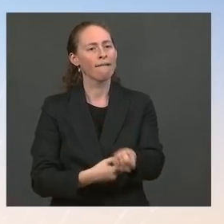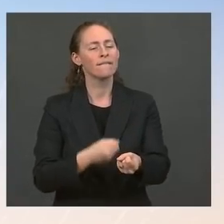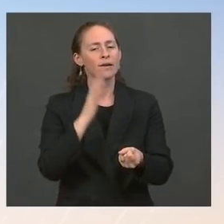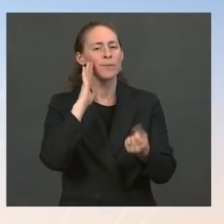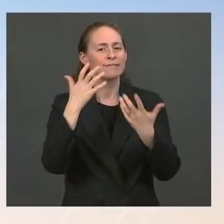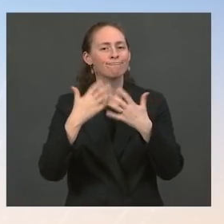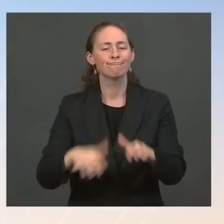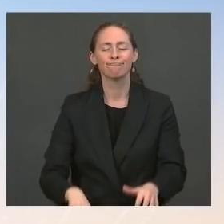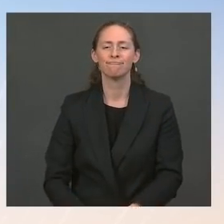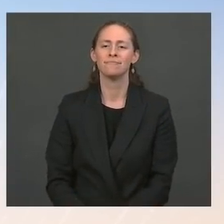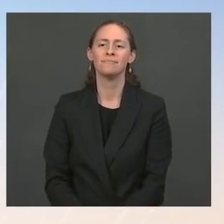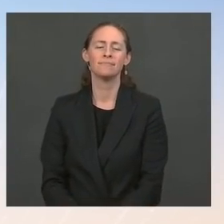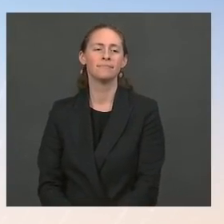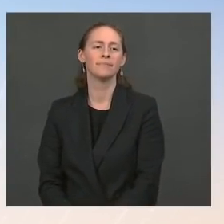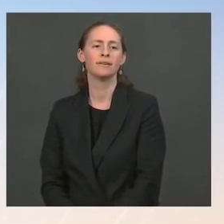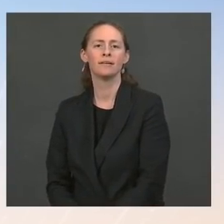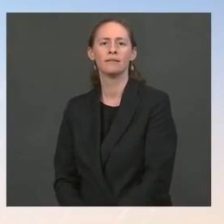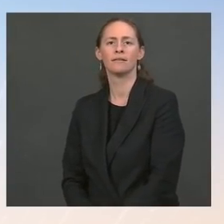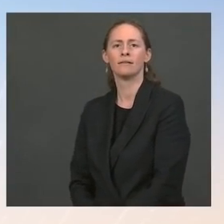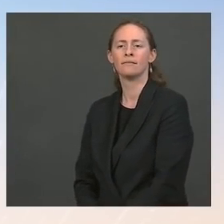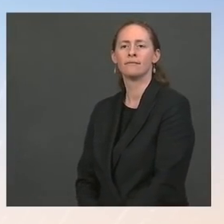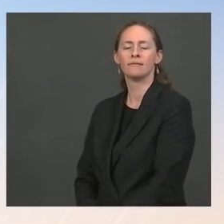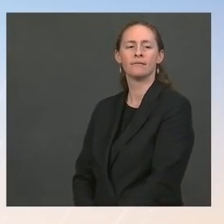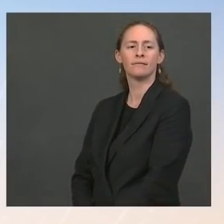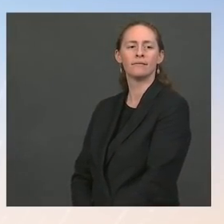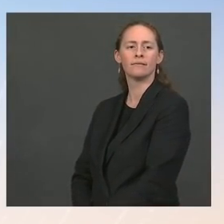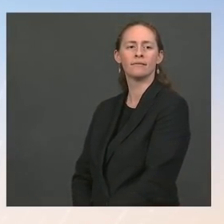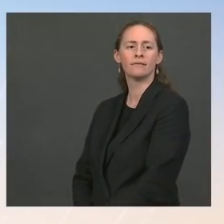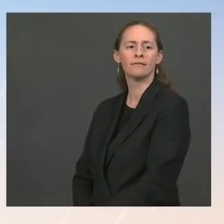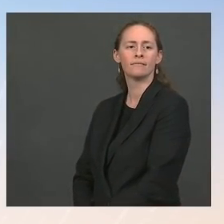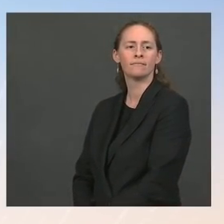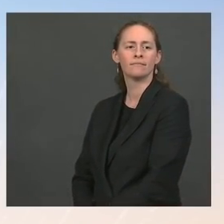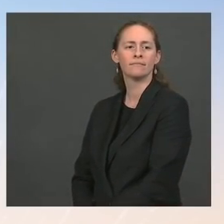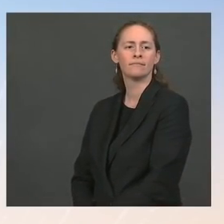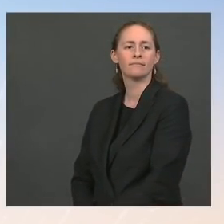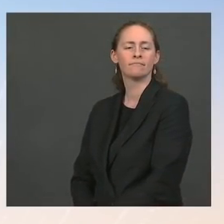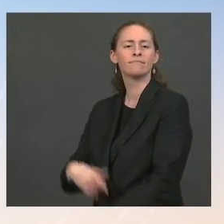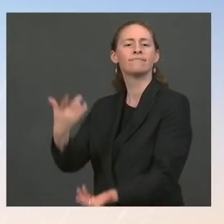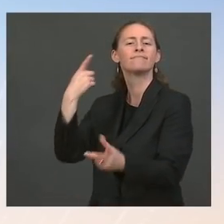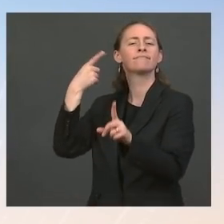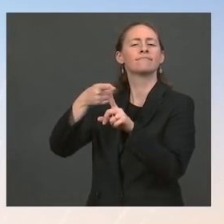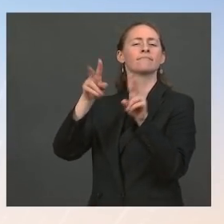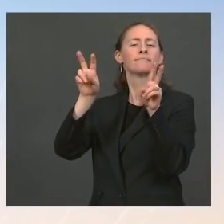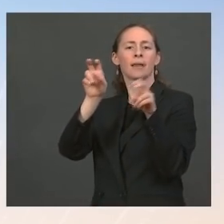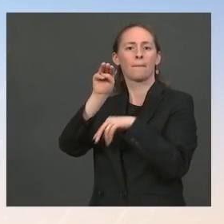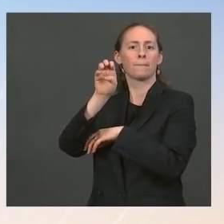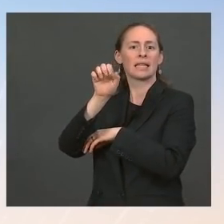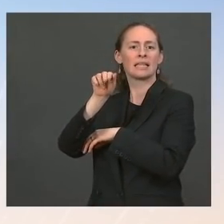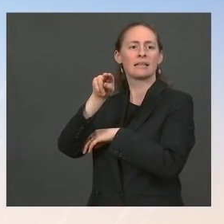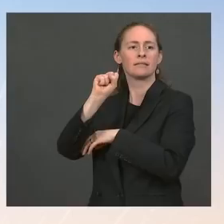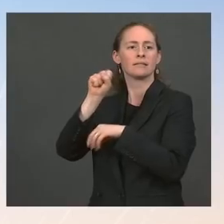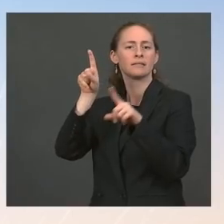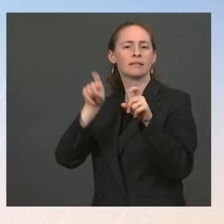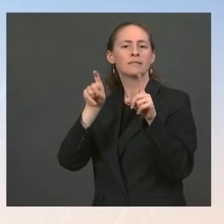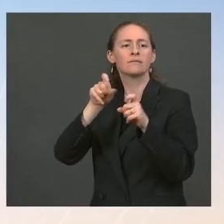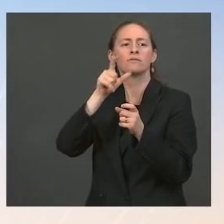like when it comes to the idea of the means testing -- you know, talking to a lot of experts on inequity and economic inequality,